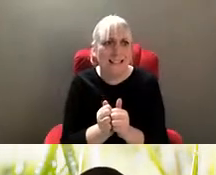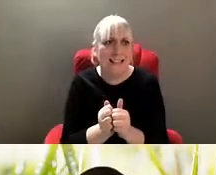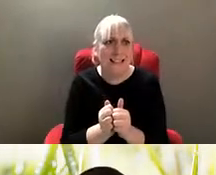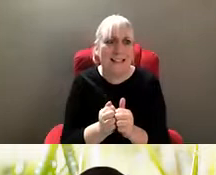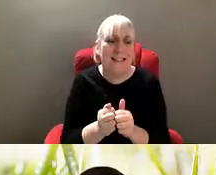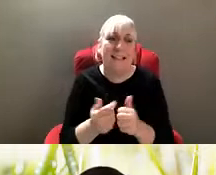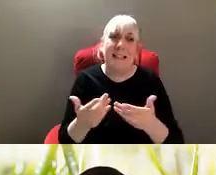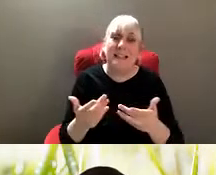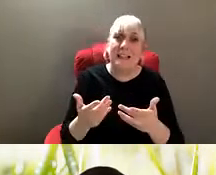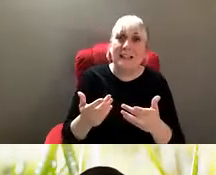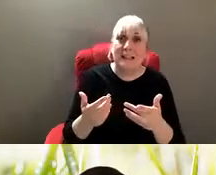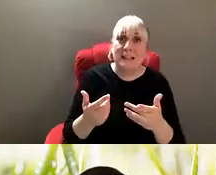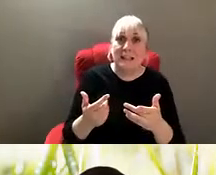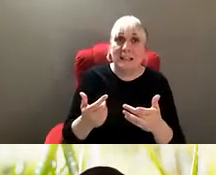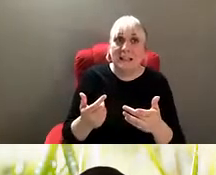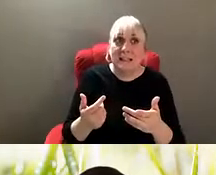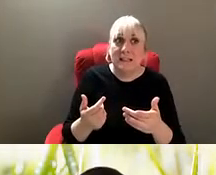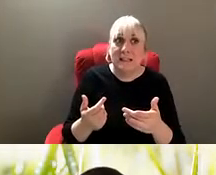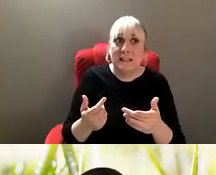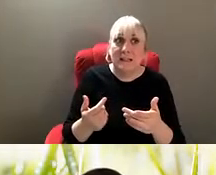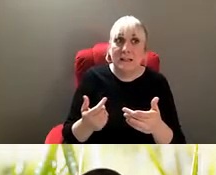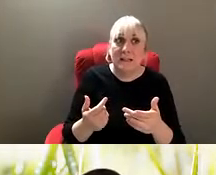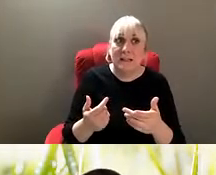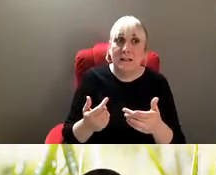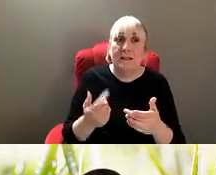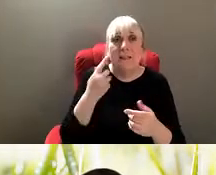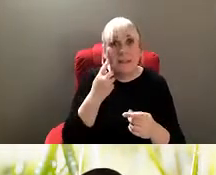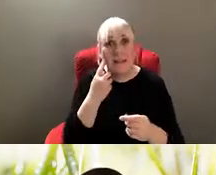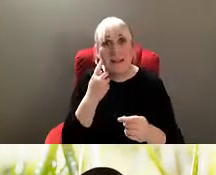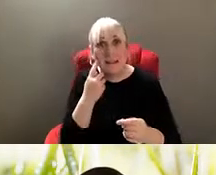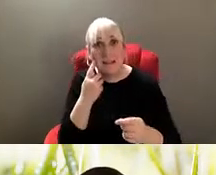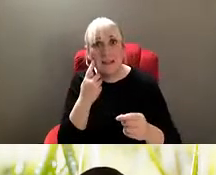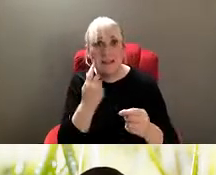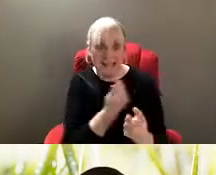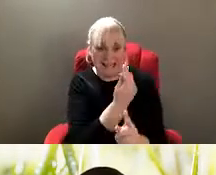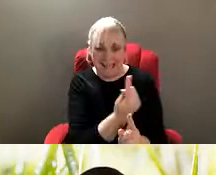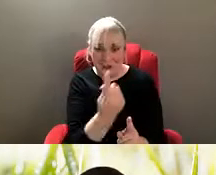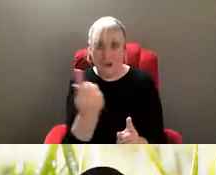think there's also a each person only needs a limited amount of what they can do as well